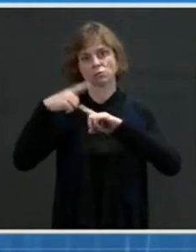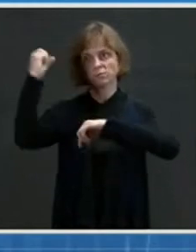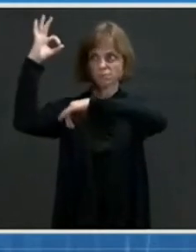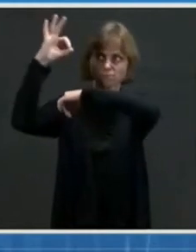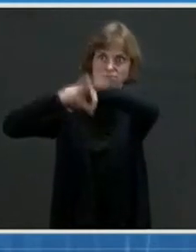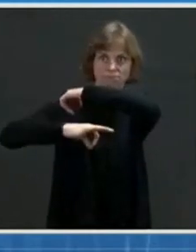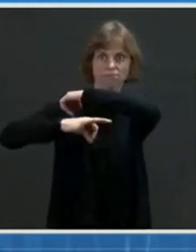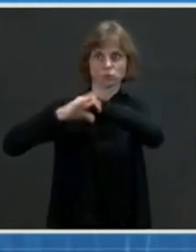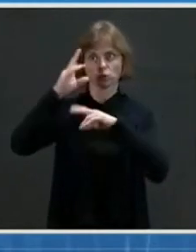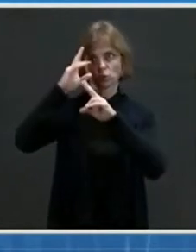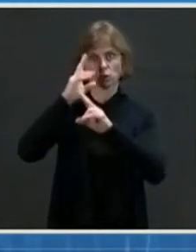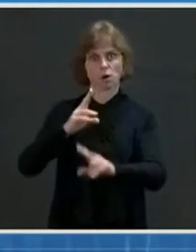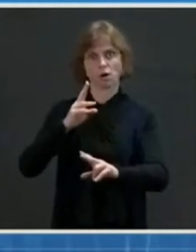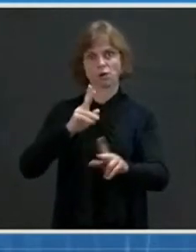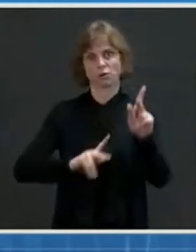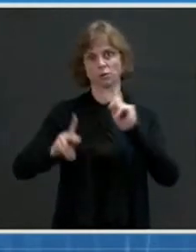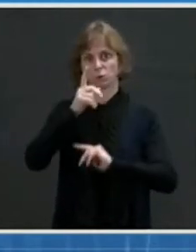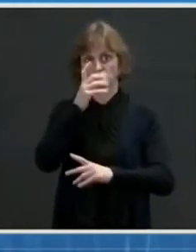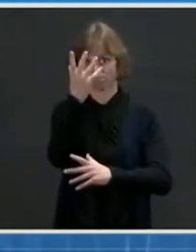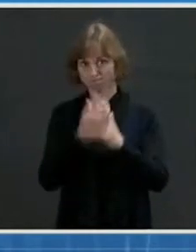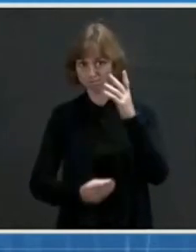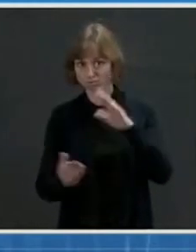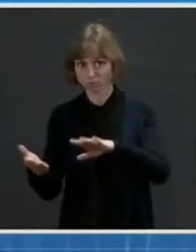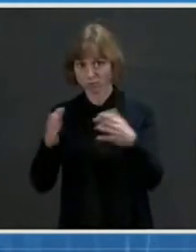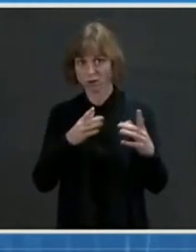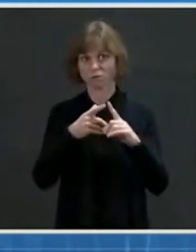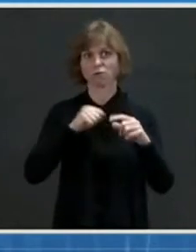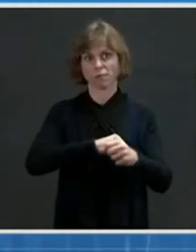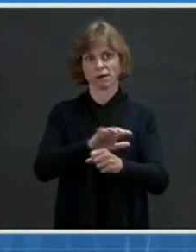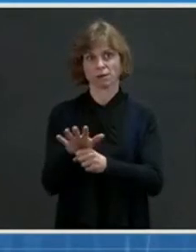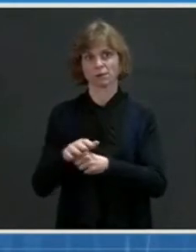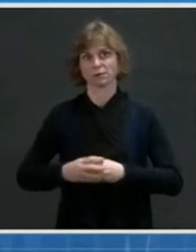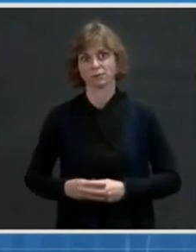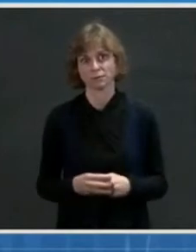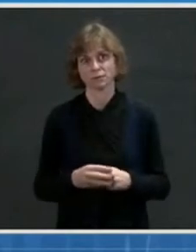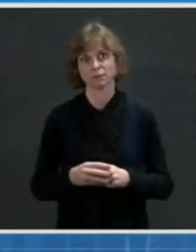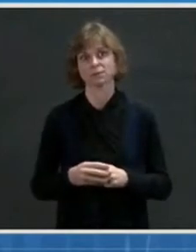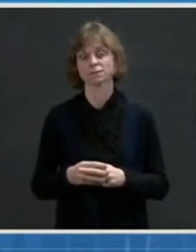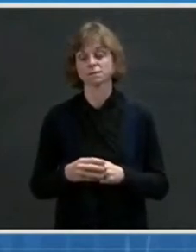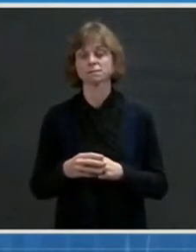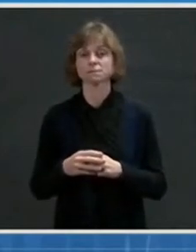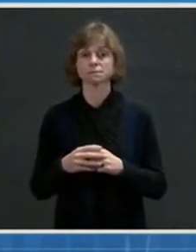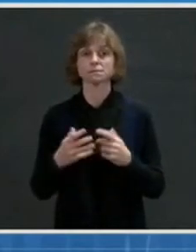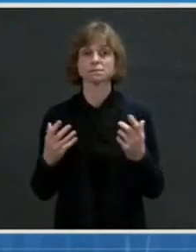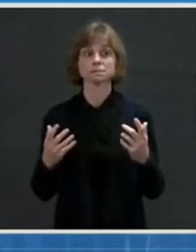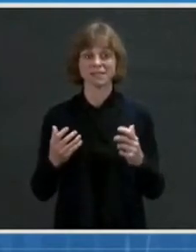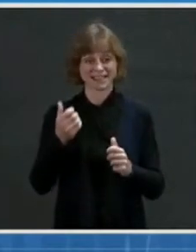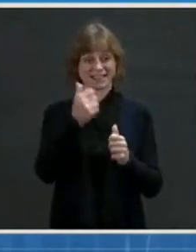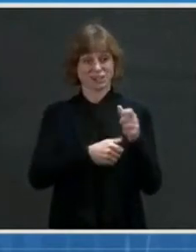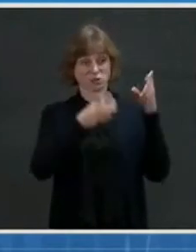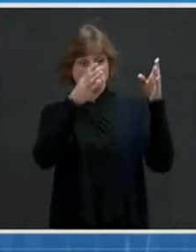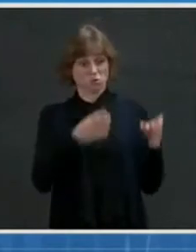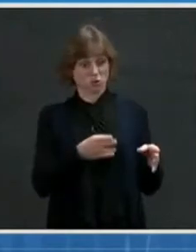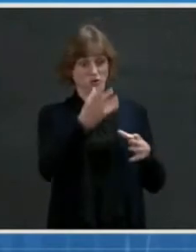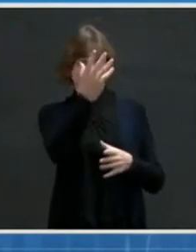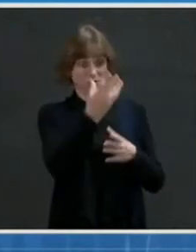IN IS CEREMONY AT SUN DOWN TO